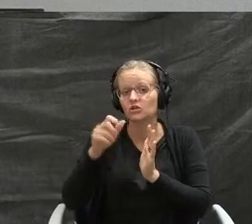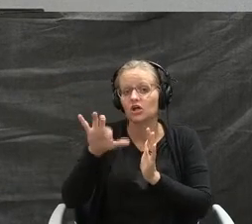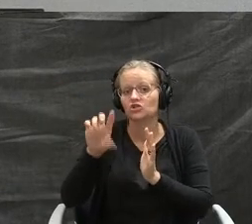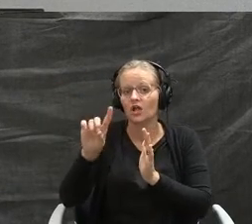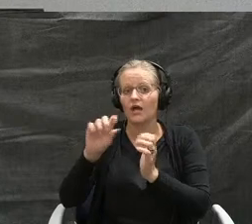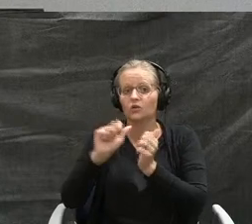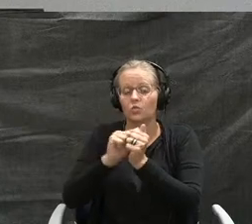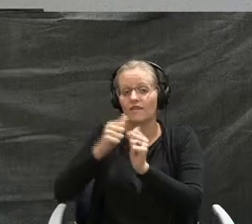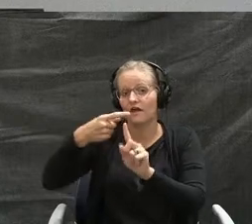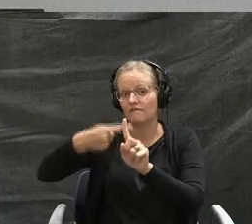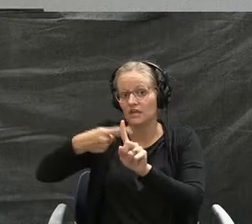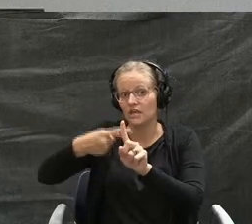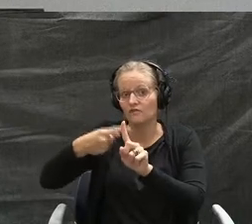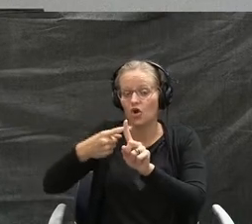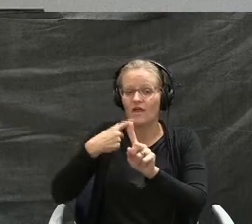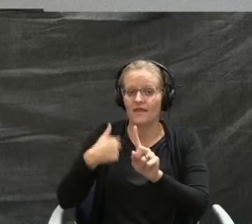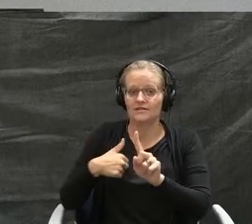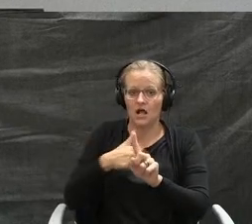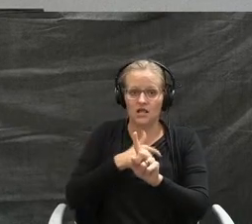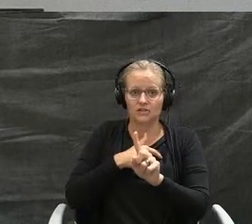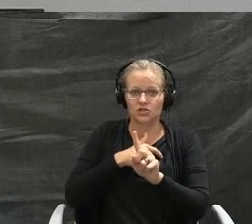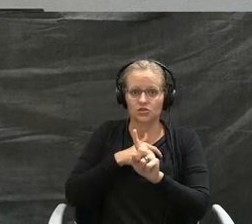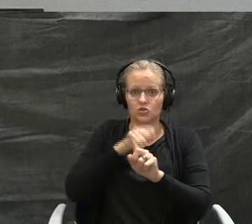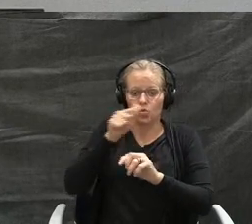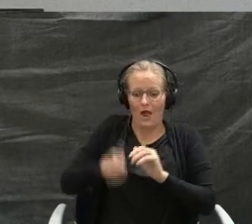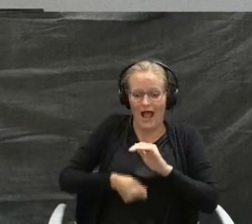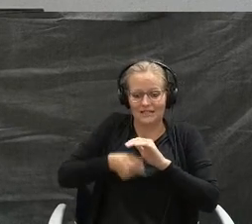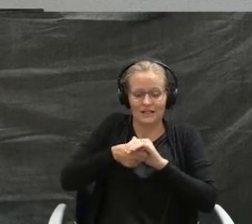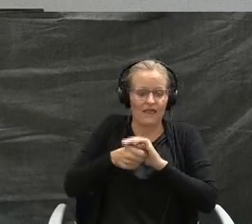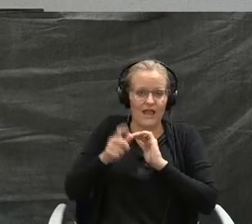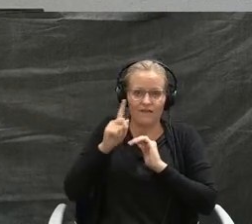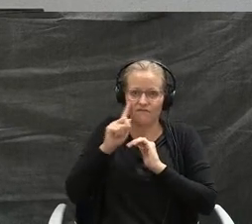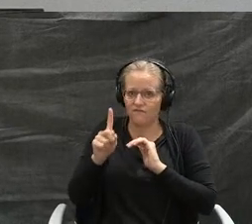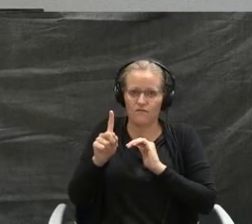long. Once the child's actual condition is determined, you